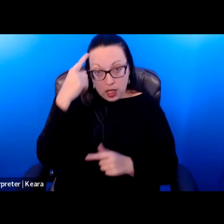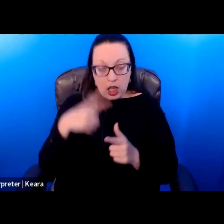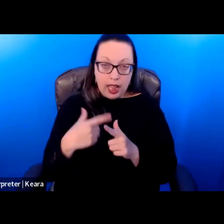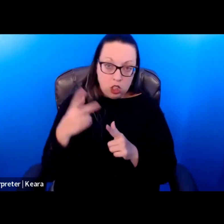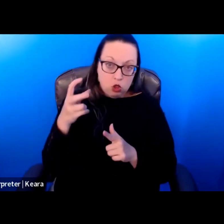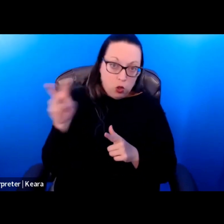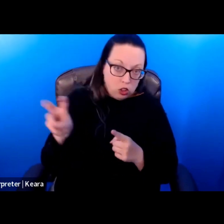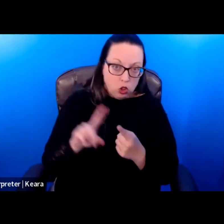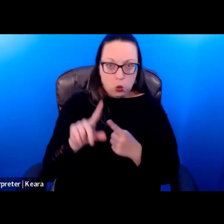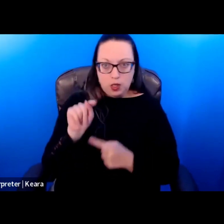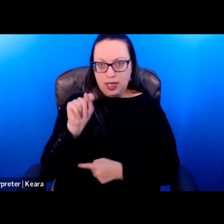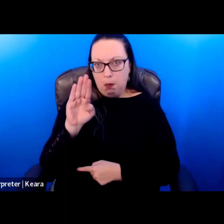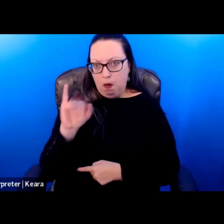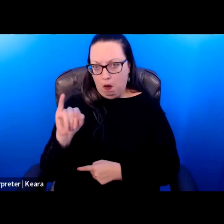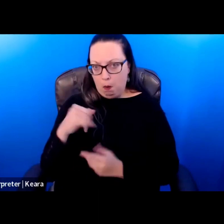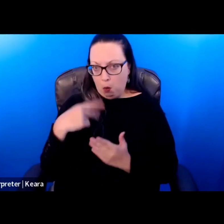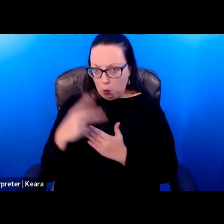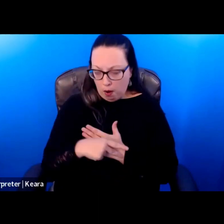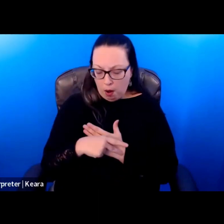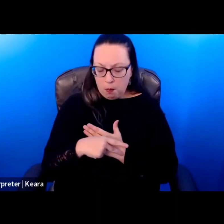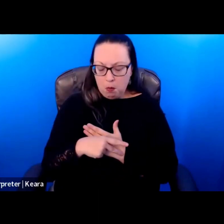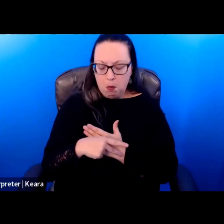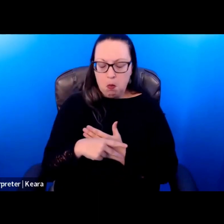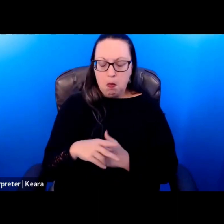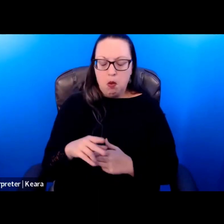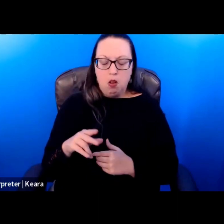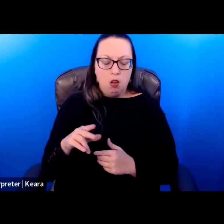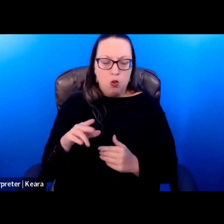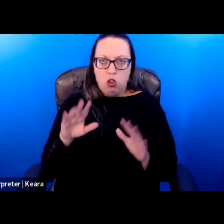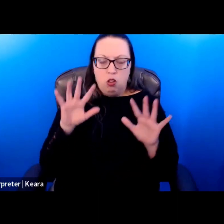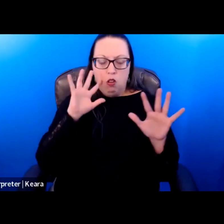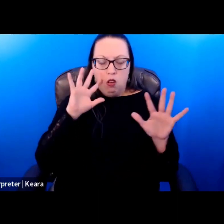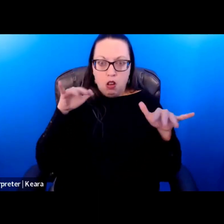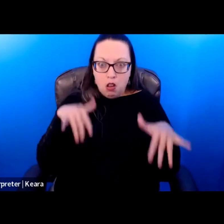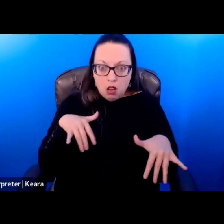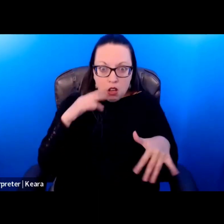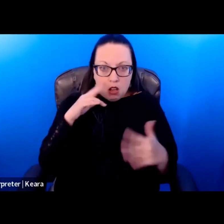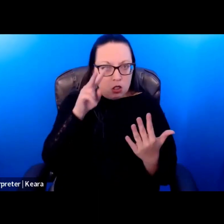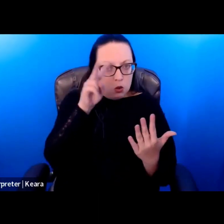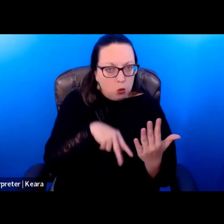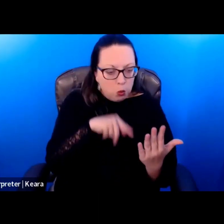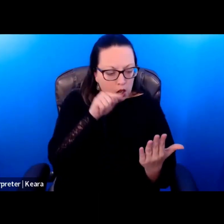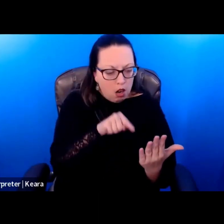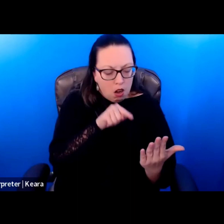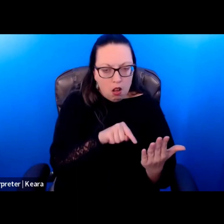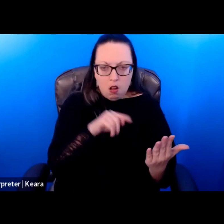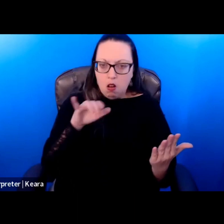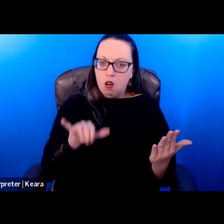the TBI program, it was like, unbelievable, to read that, throughout throughout my whole